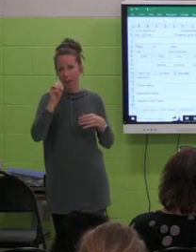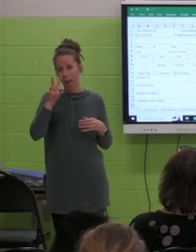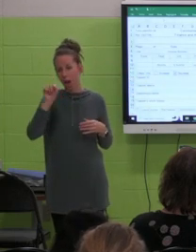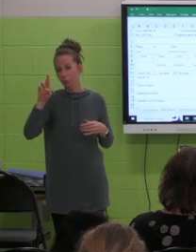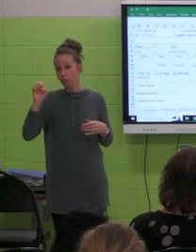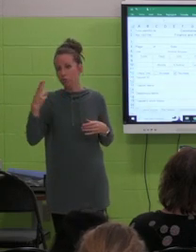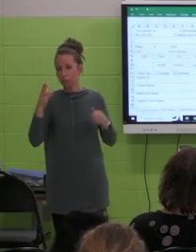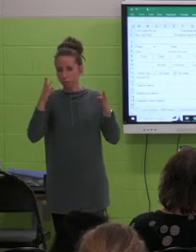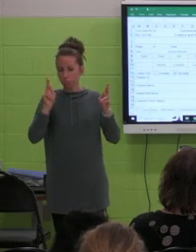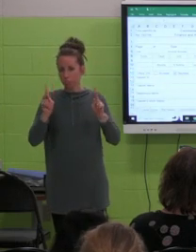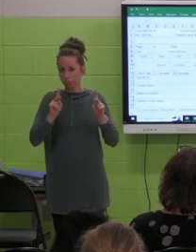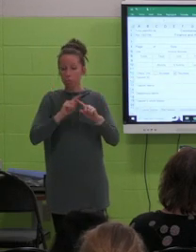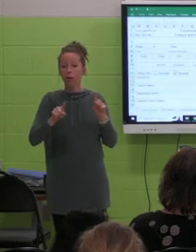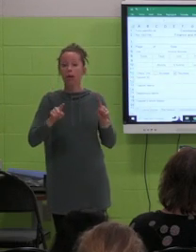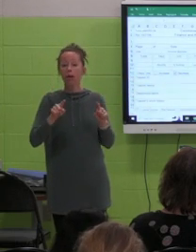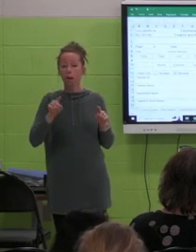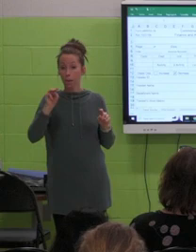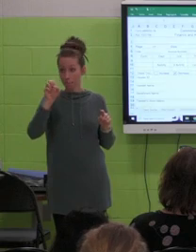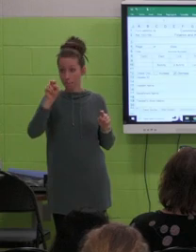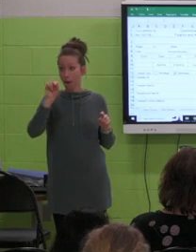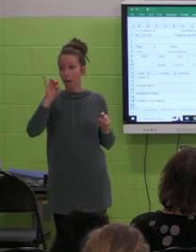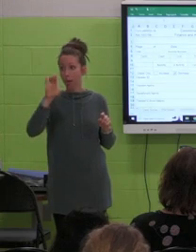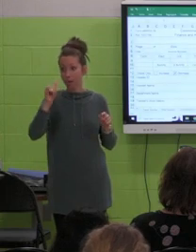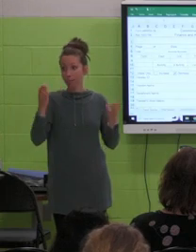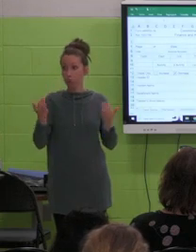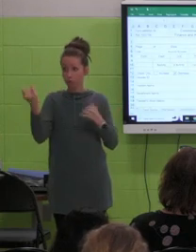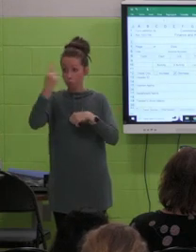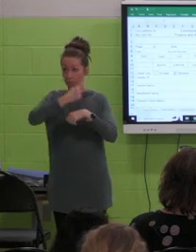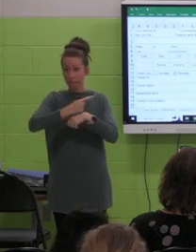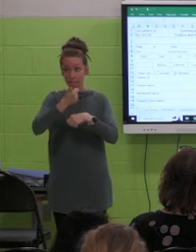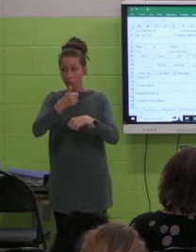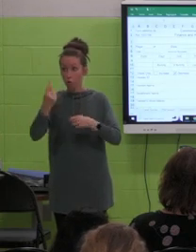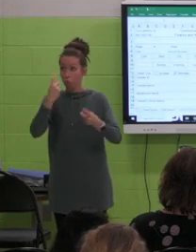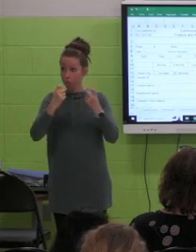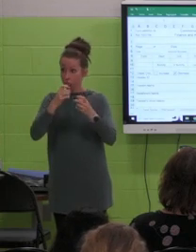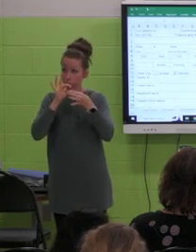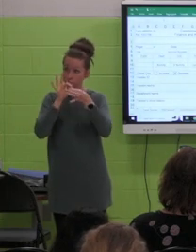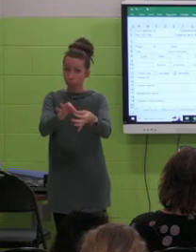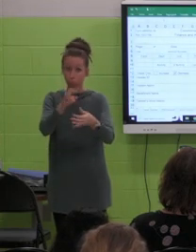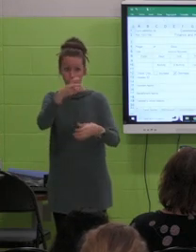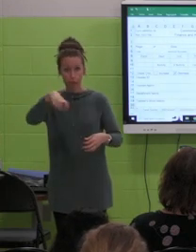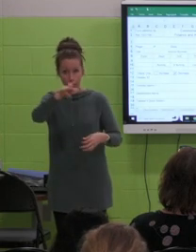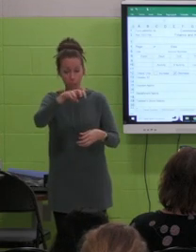travel voucher Monica is here today if anybody has specific questions about travel in state and